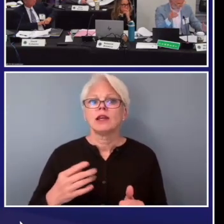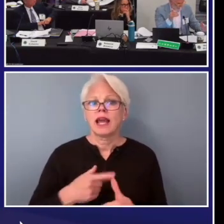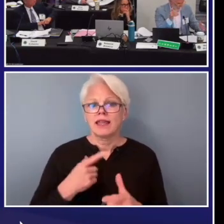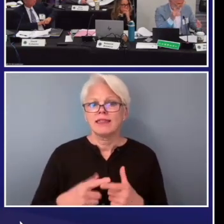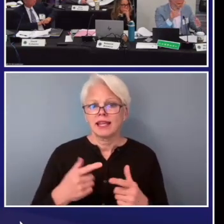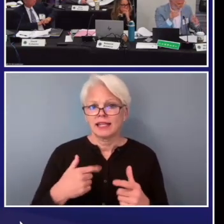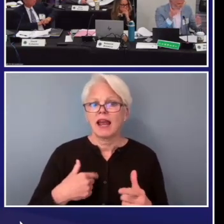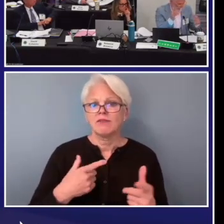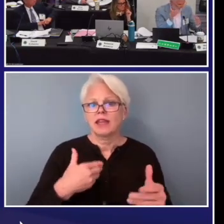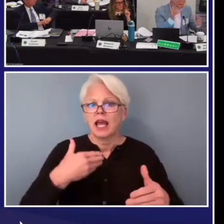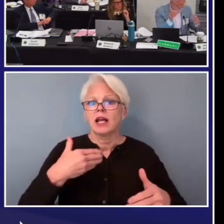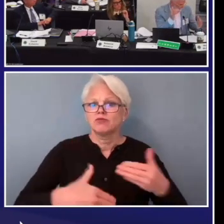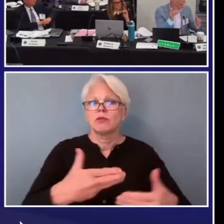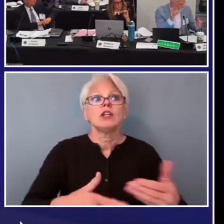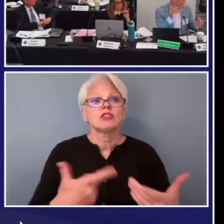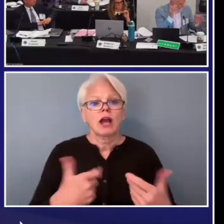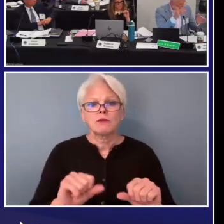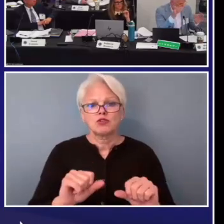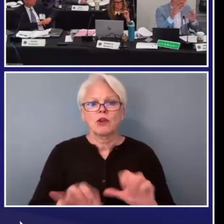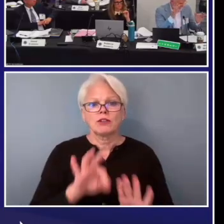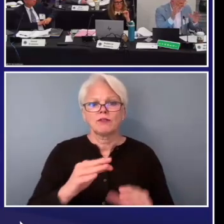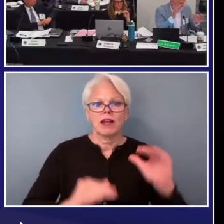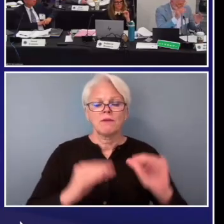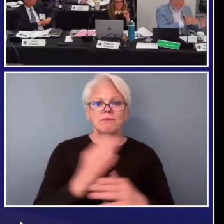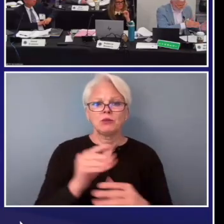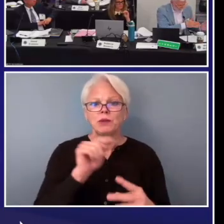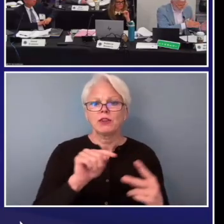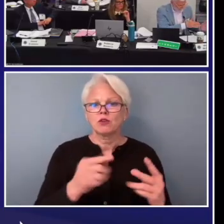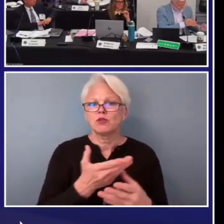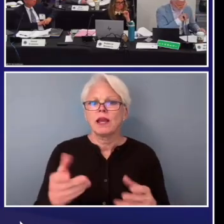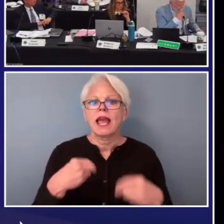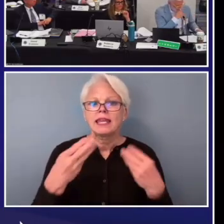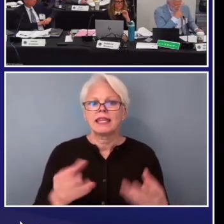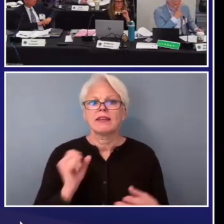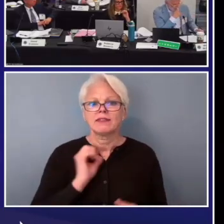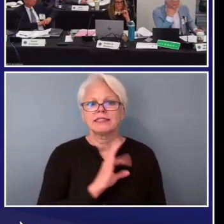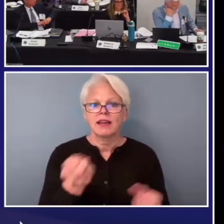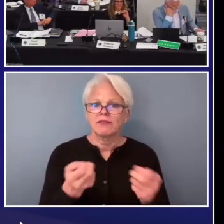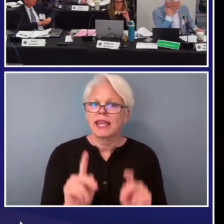So I was trying to strike a balance there between the 2 things and giving the staff the opportunity to meaningfully